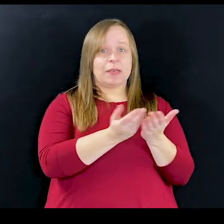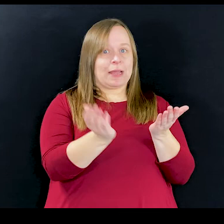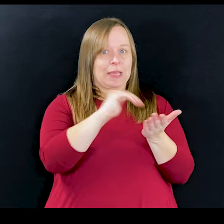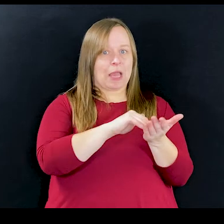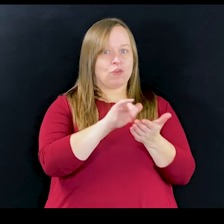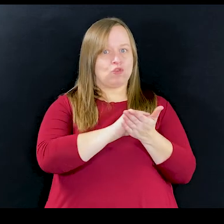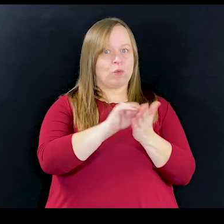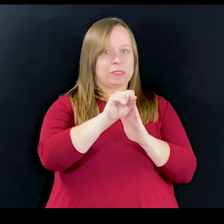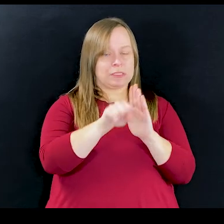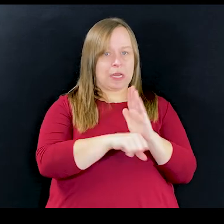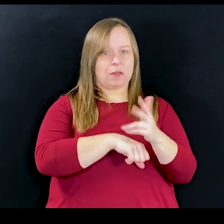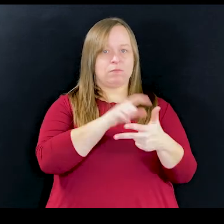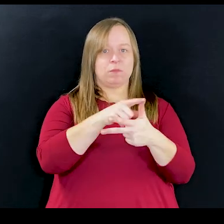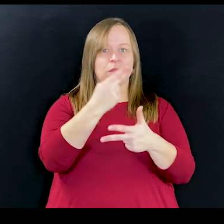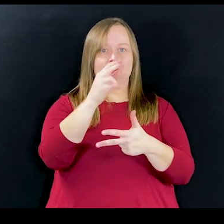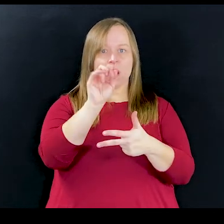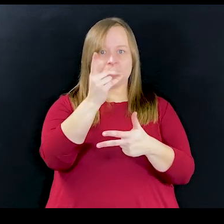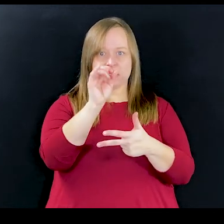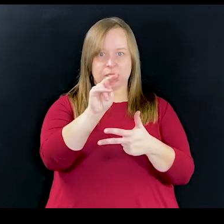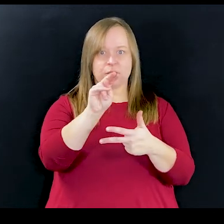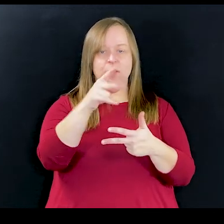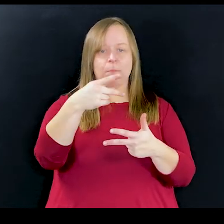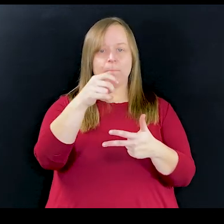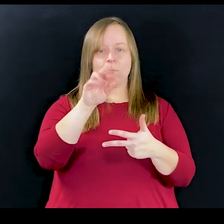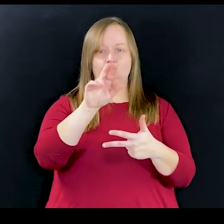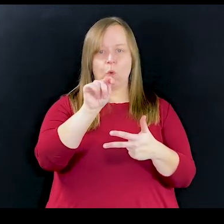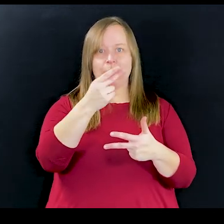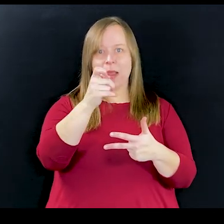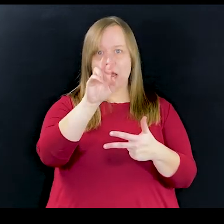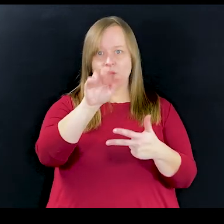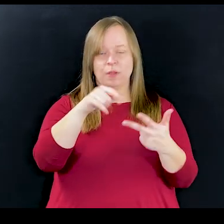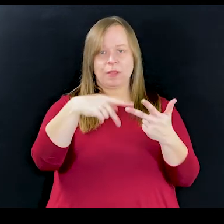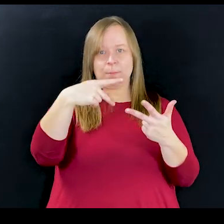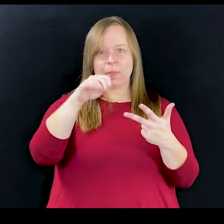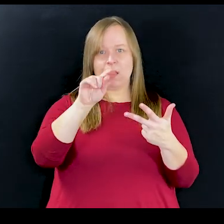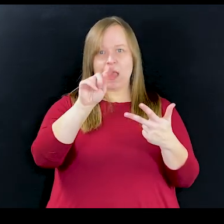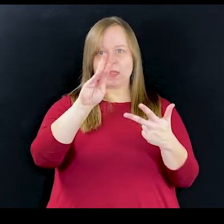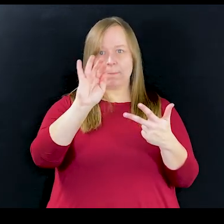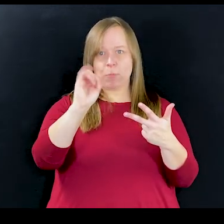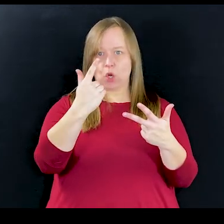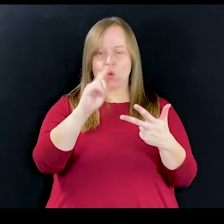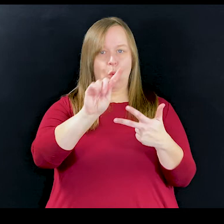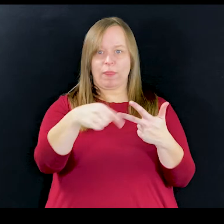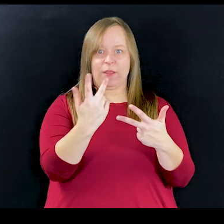and again, in New York that is Hudson, Port Henry, and Plattsburgh. Those are the only stations that are